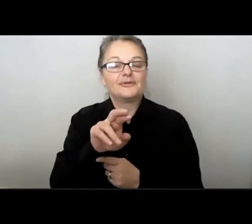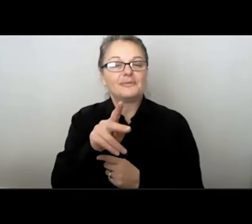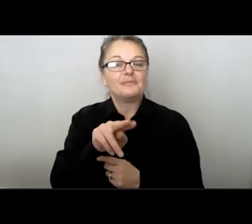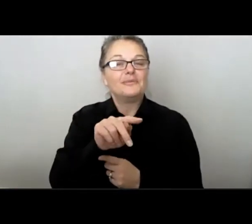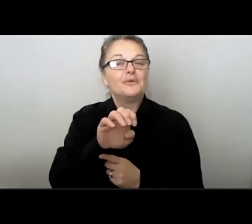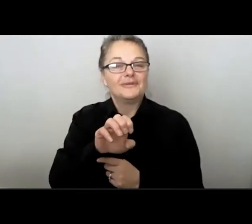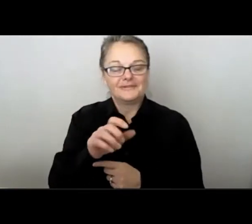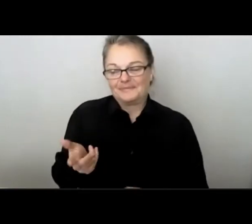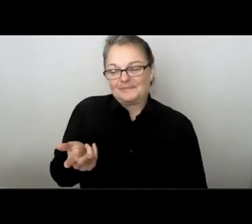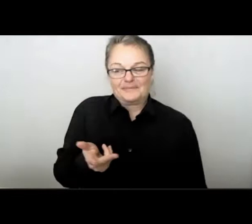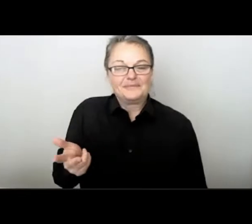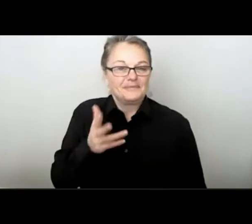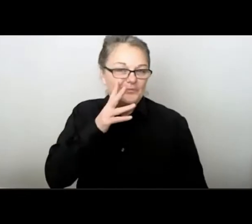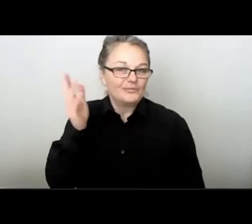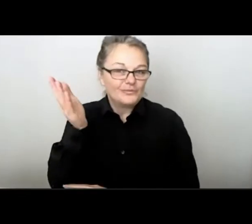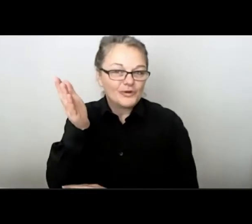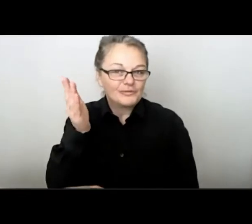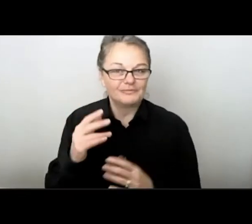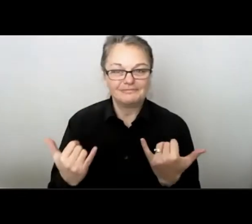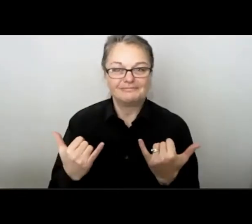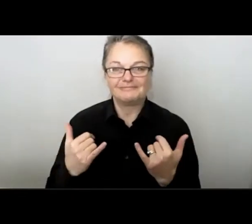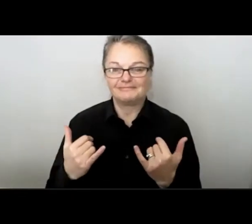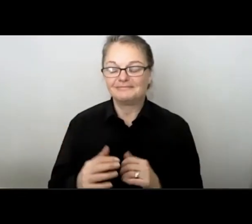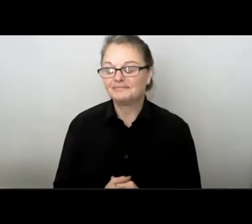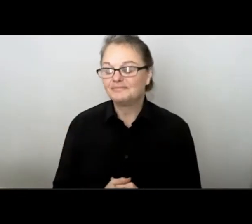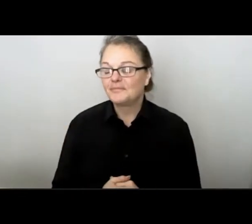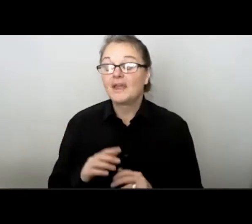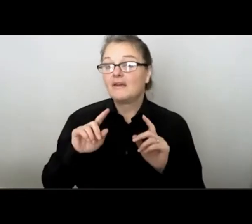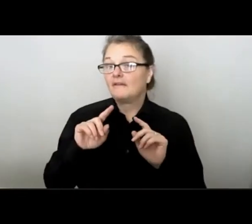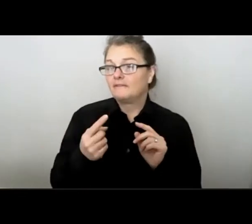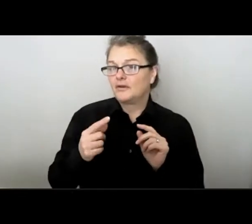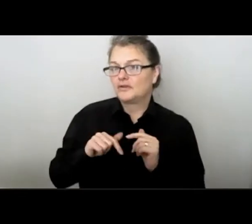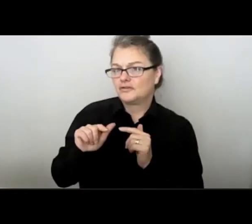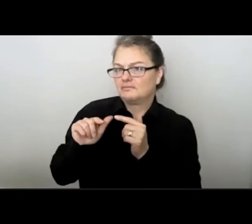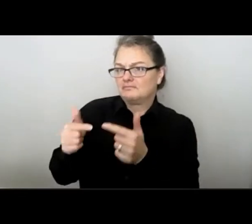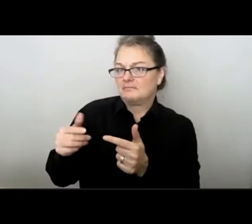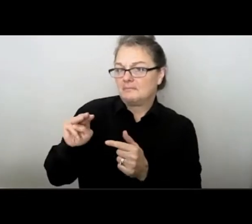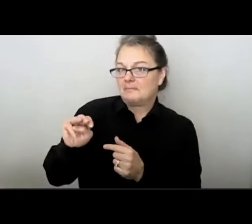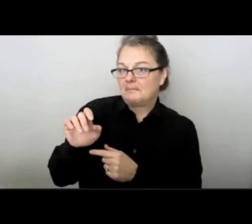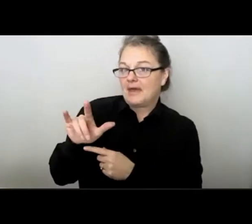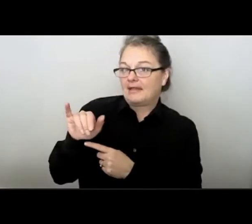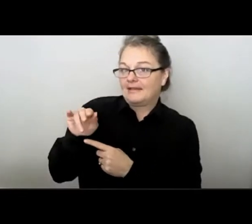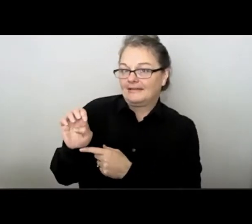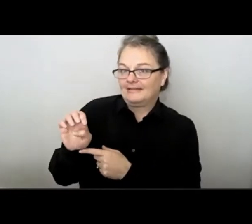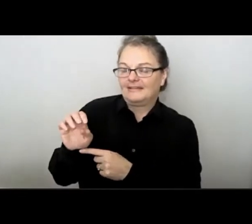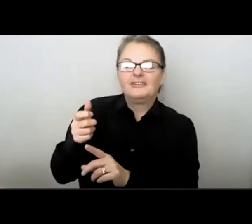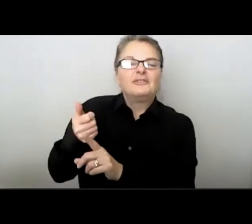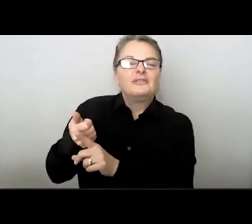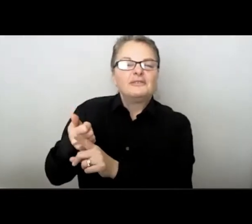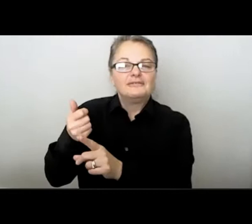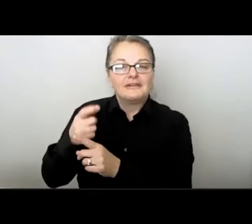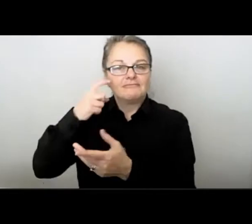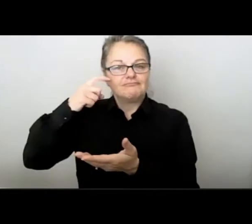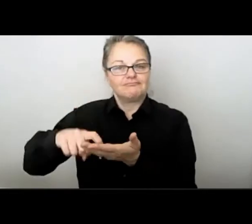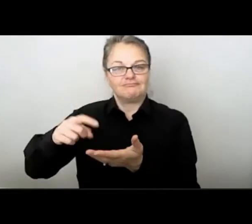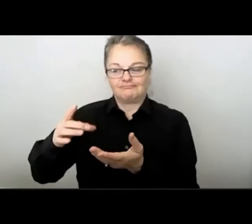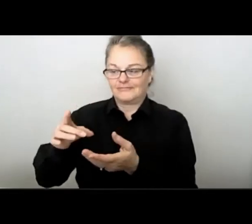I WANT TO FIRST... TURN, GET THINGS STARTED, BY HANDING THINGS OVER TO MELANIE TO DO A LAND